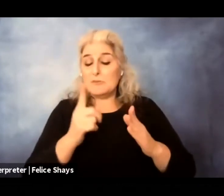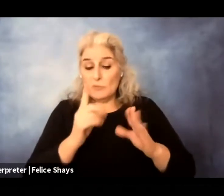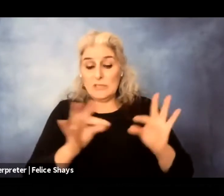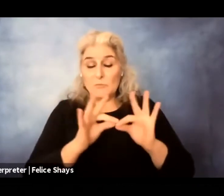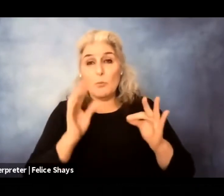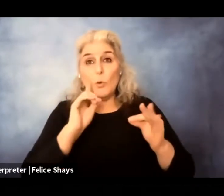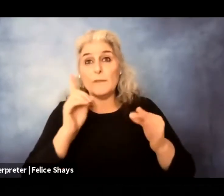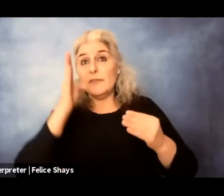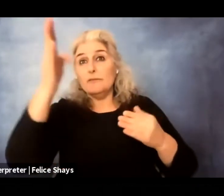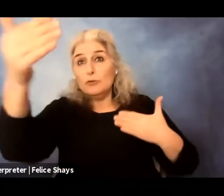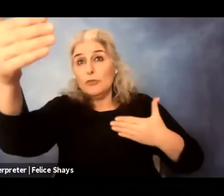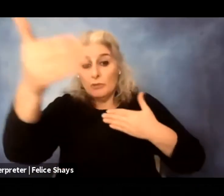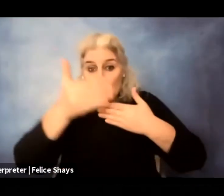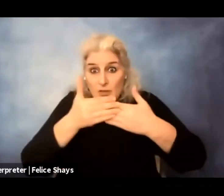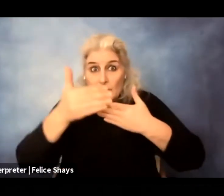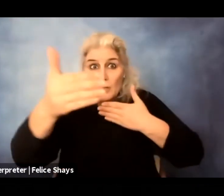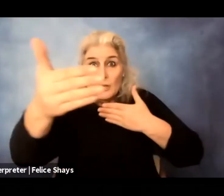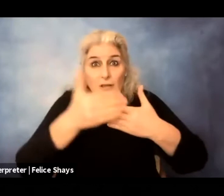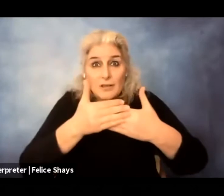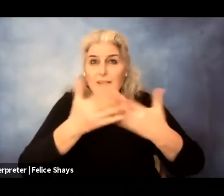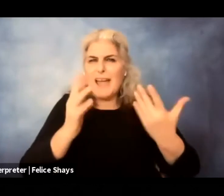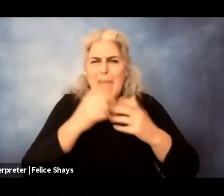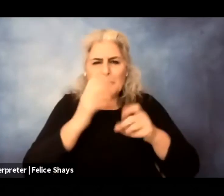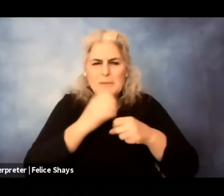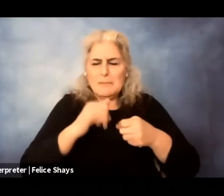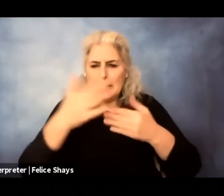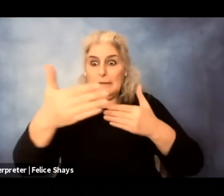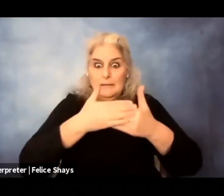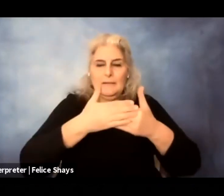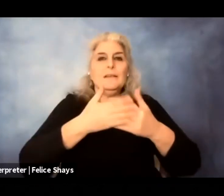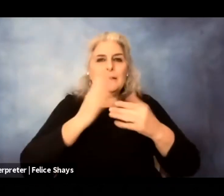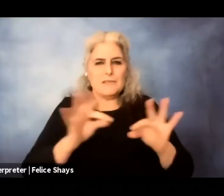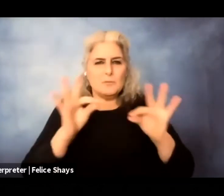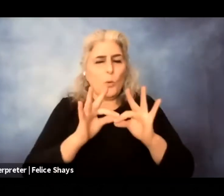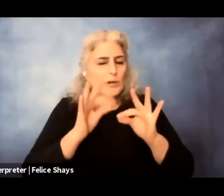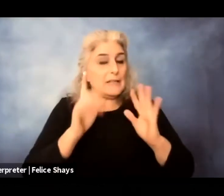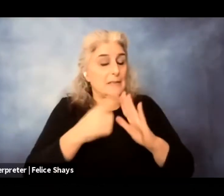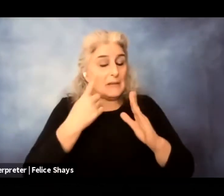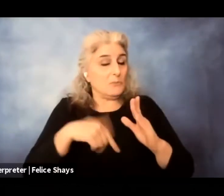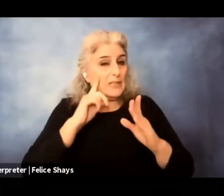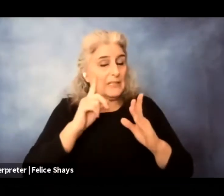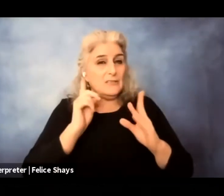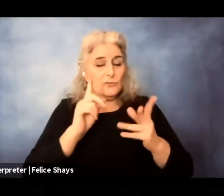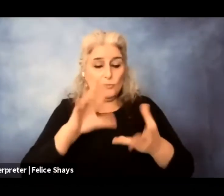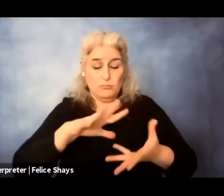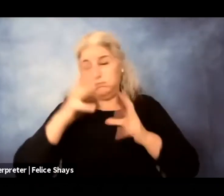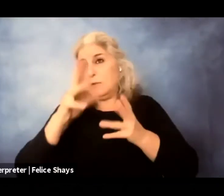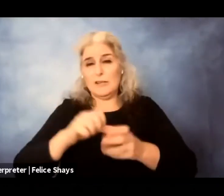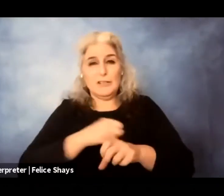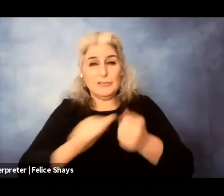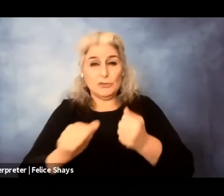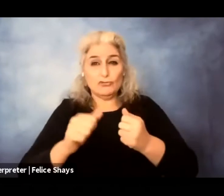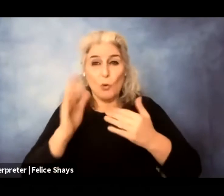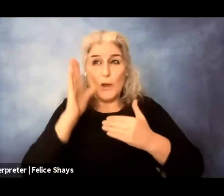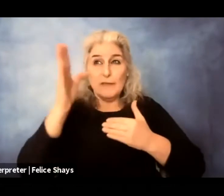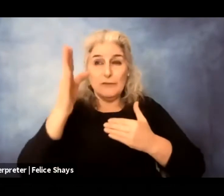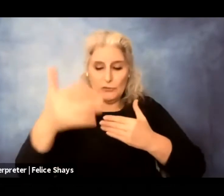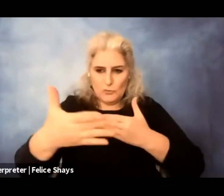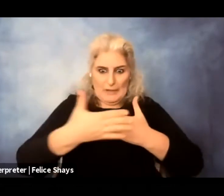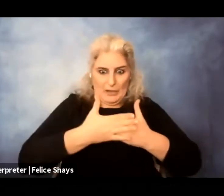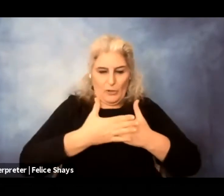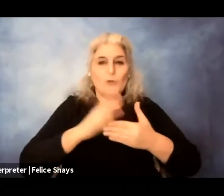questioning yeah um questioning by whom for whom capitalism is we know is about profit but also